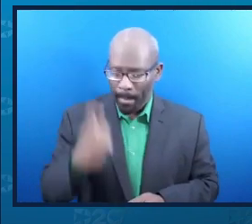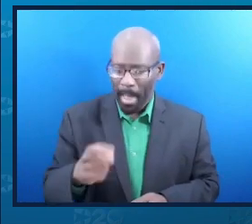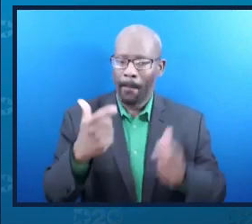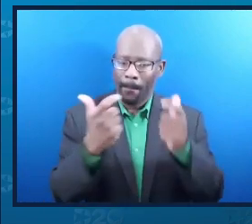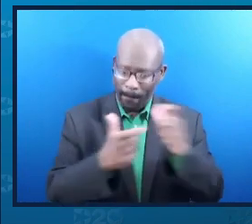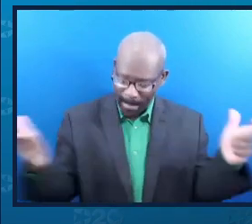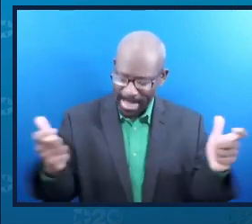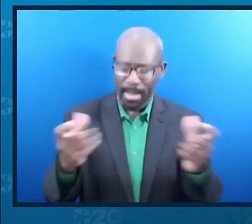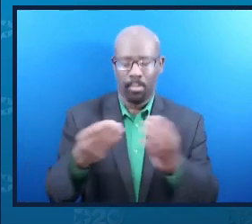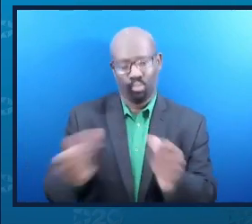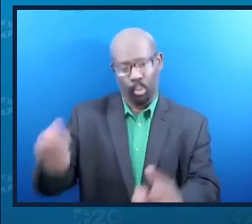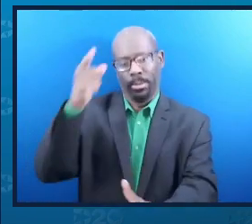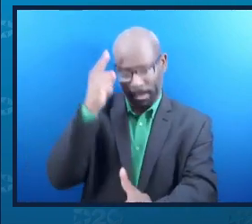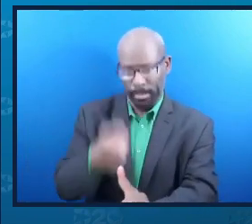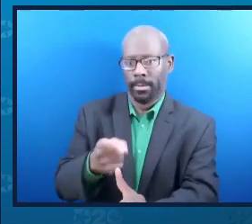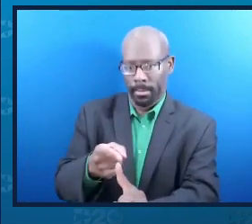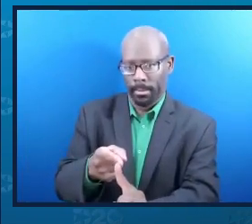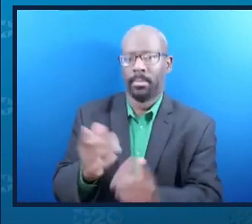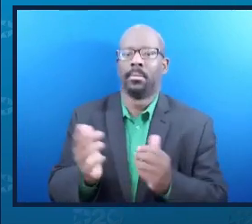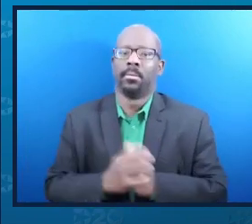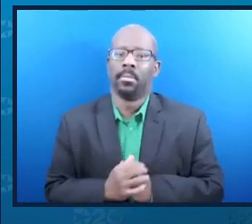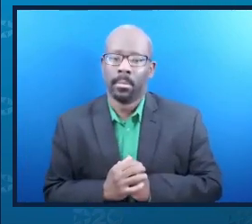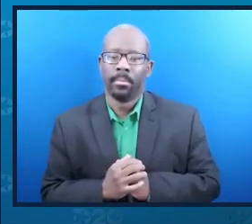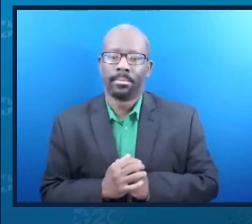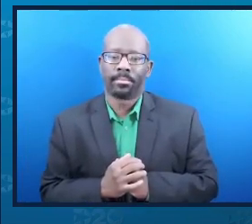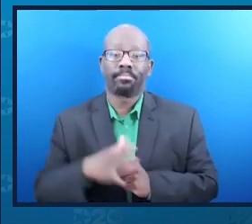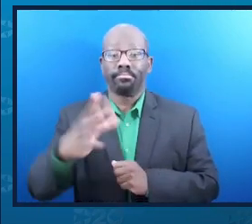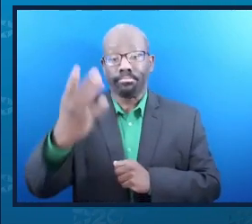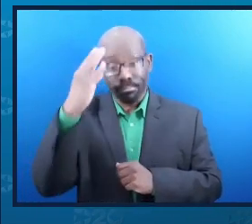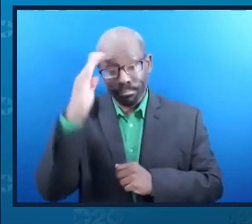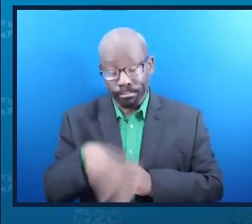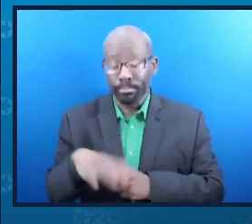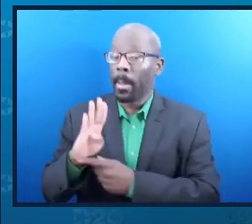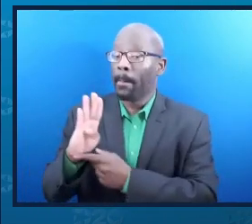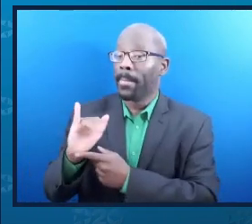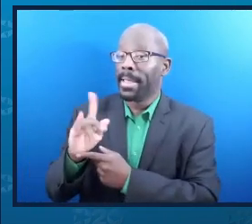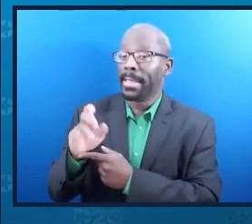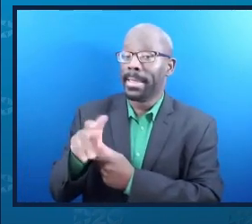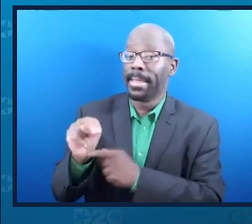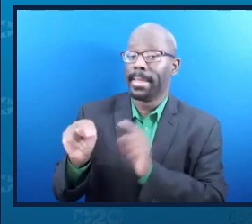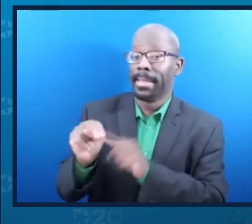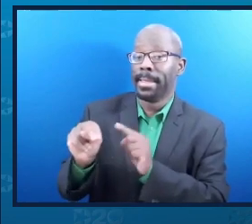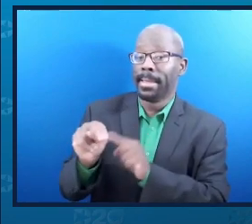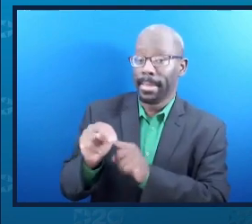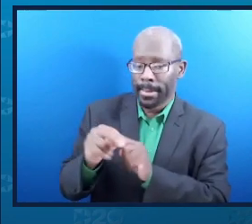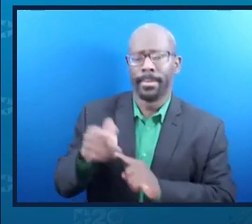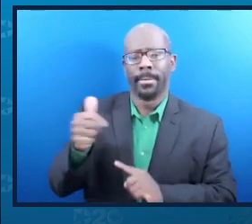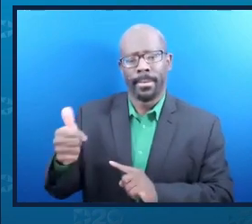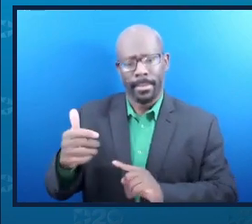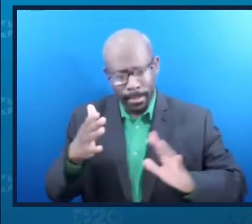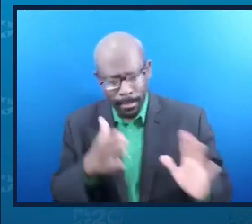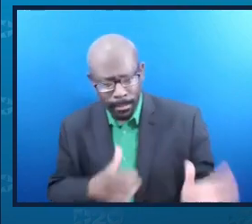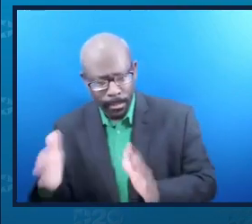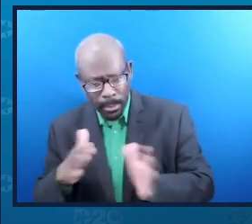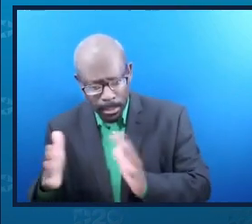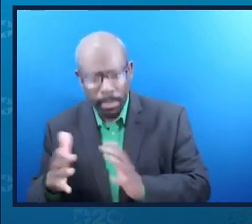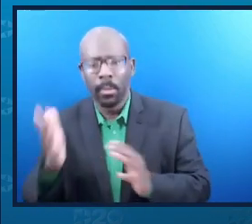LIFE GOOD PLAN. JOE BIDEN HAS SOME REALLY GOOD PLANS. PLANS TO BRING BACK UNION JOBS